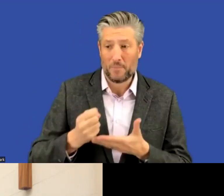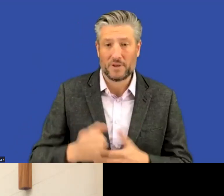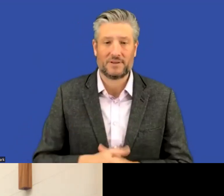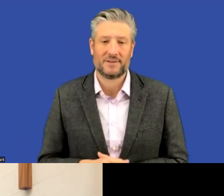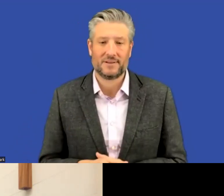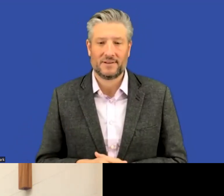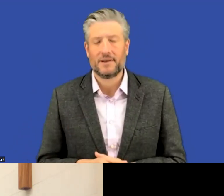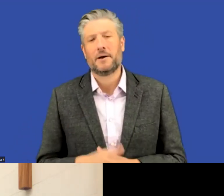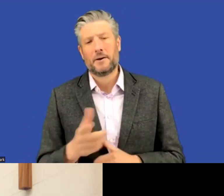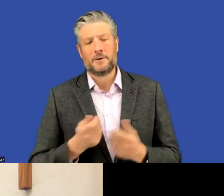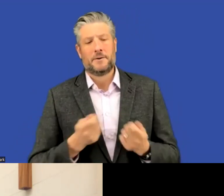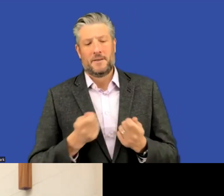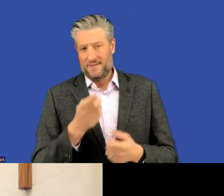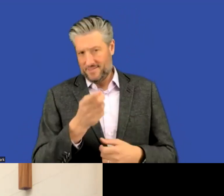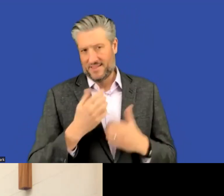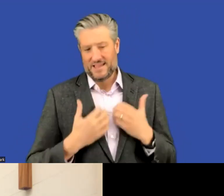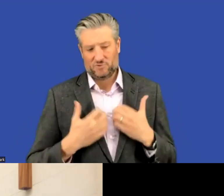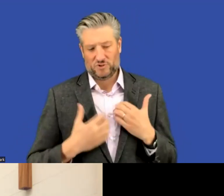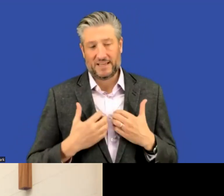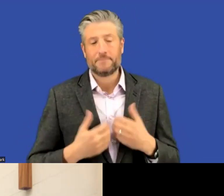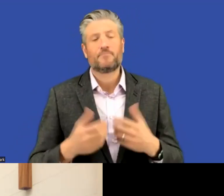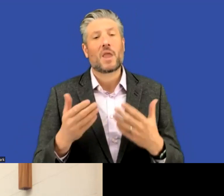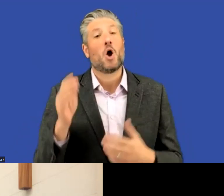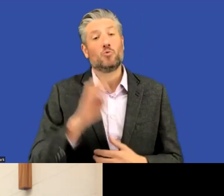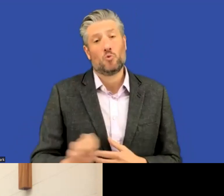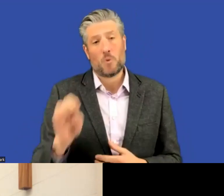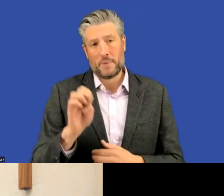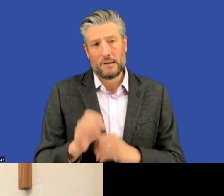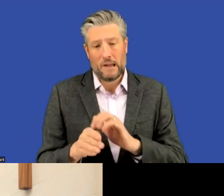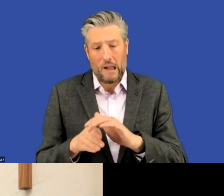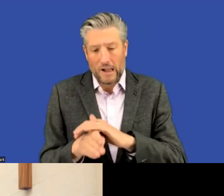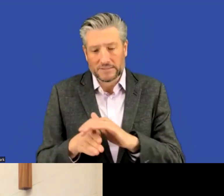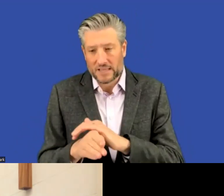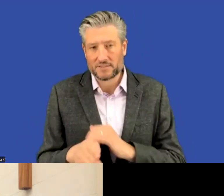Just to comment on the European Disability Act, there's still just a little bit more